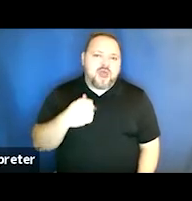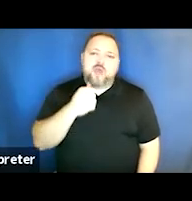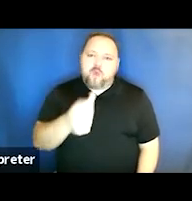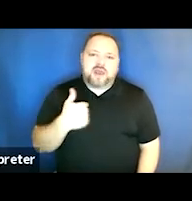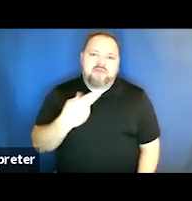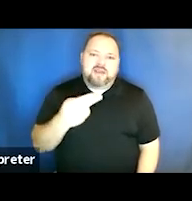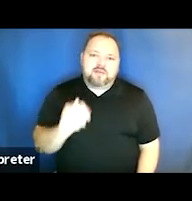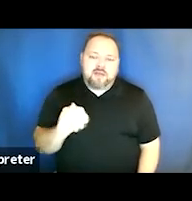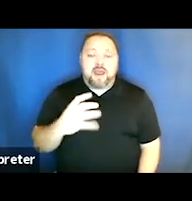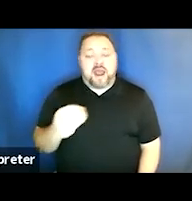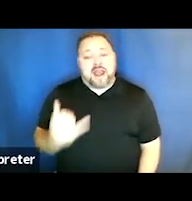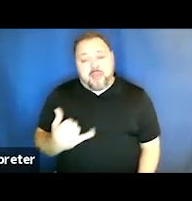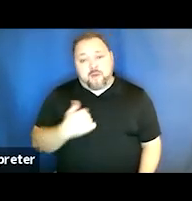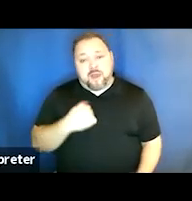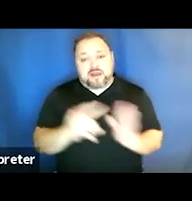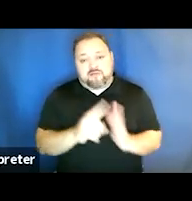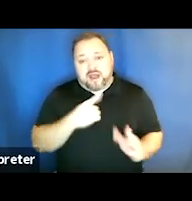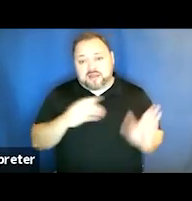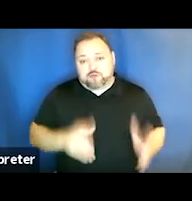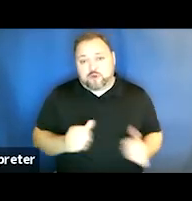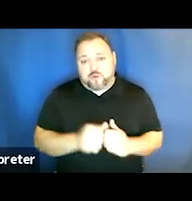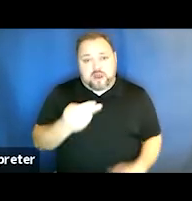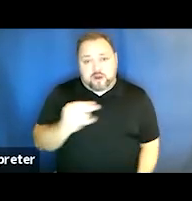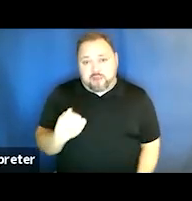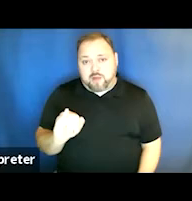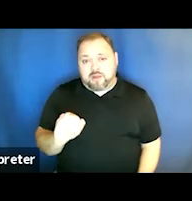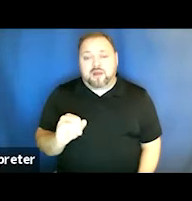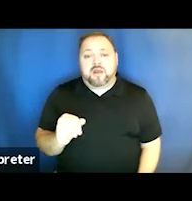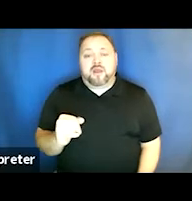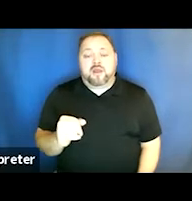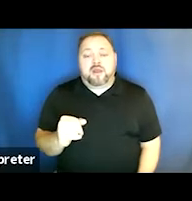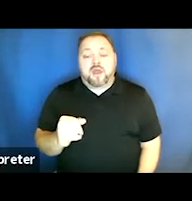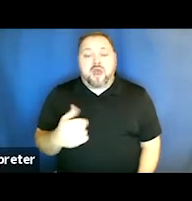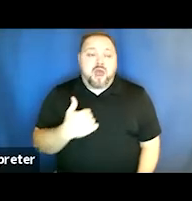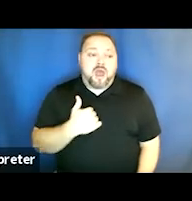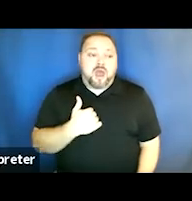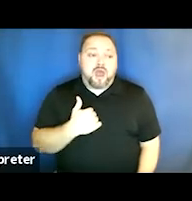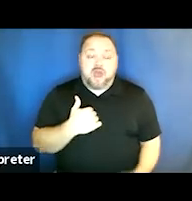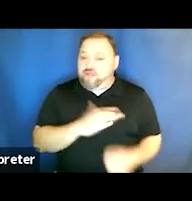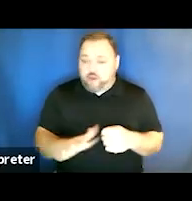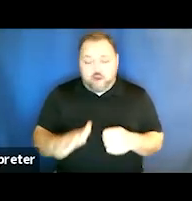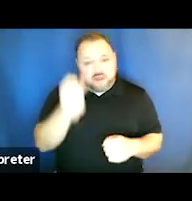Now as I identify as a person with a hearing impairment, I don't only identify with the concept,